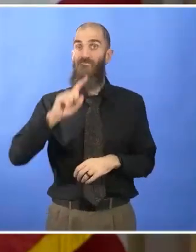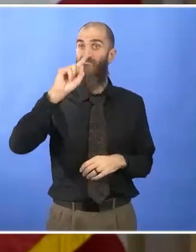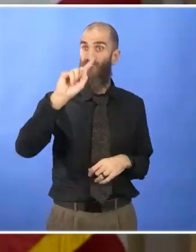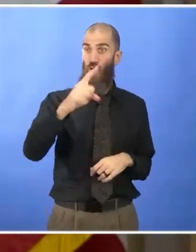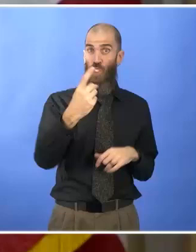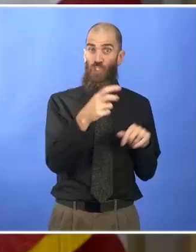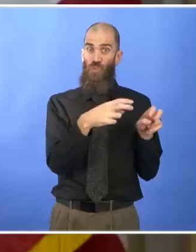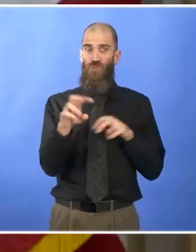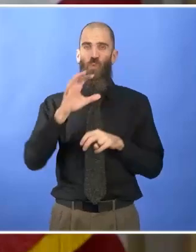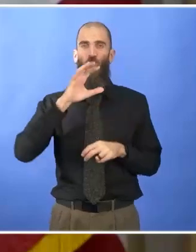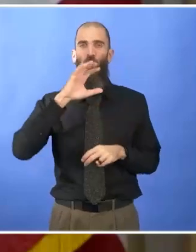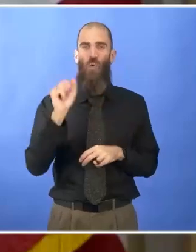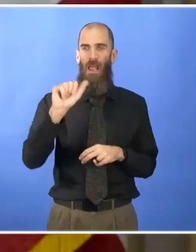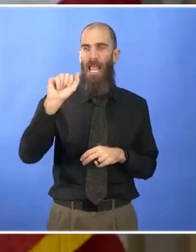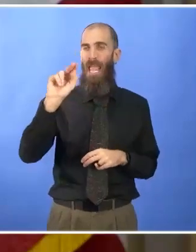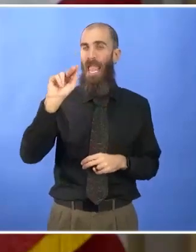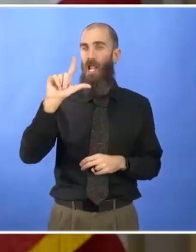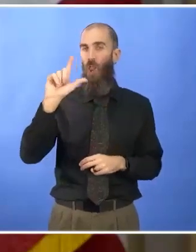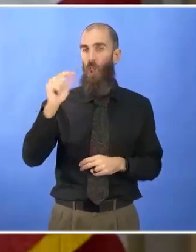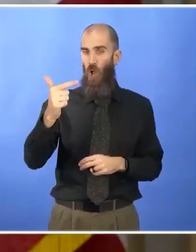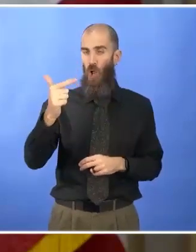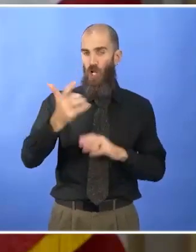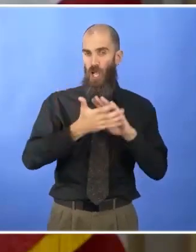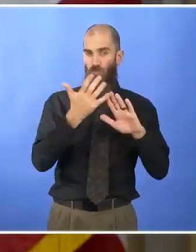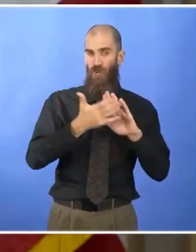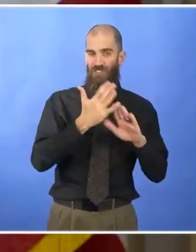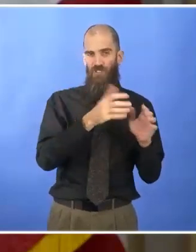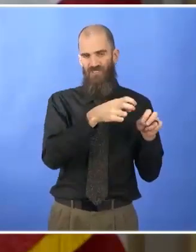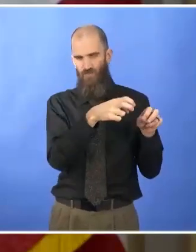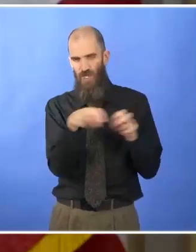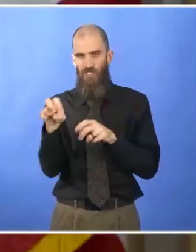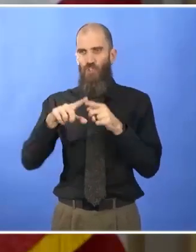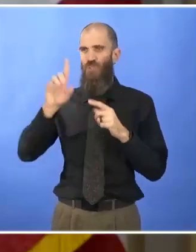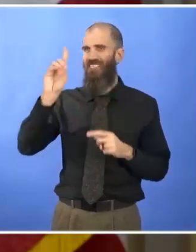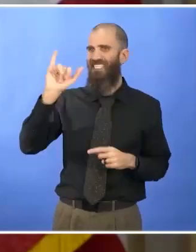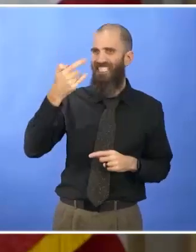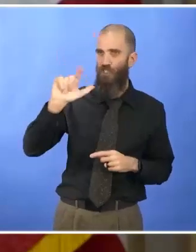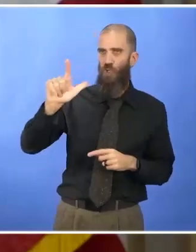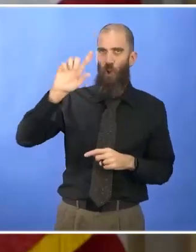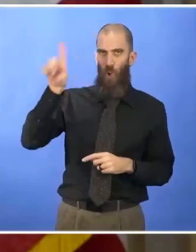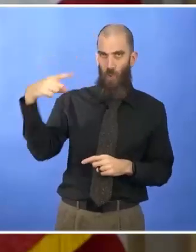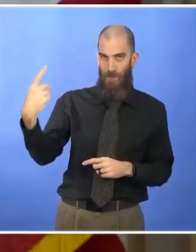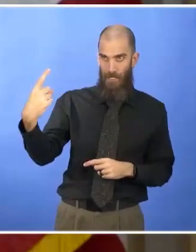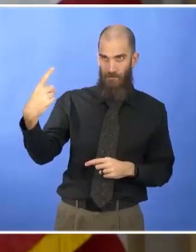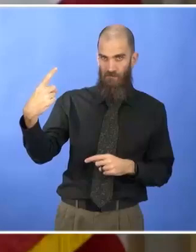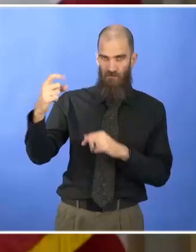BROADCASTING. SECOND, WE HELD AN INCENTIVE